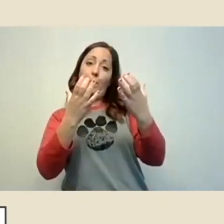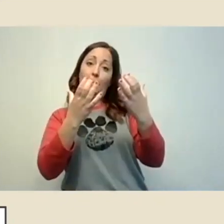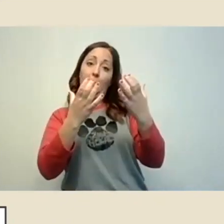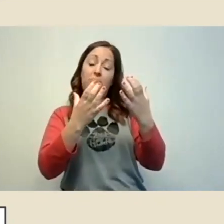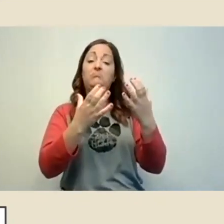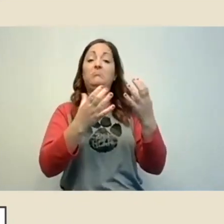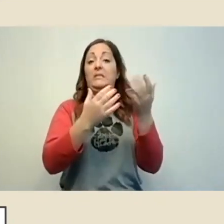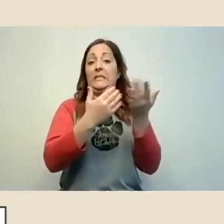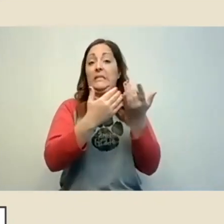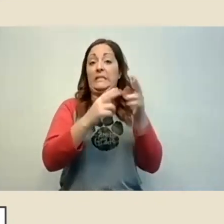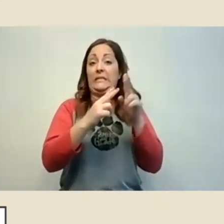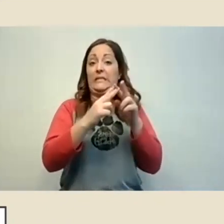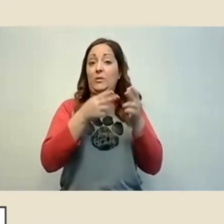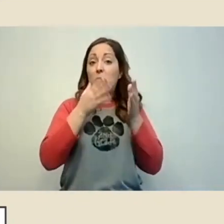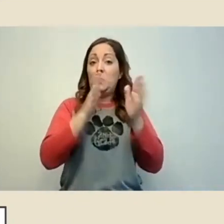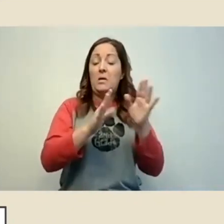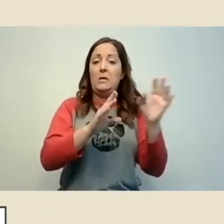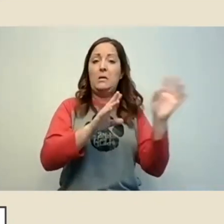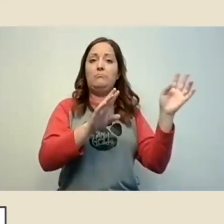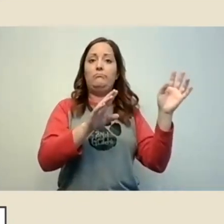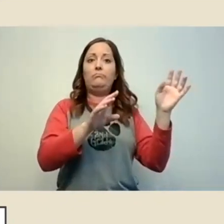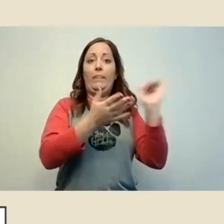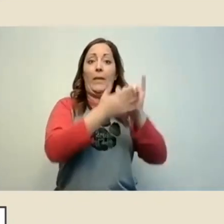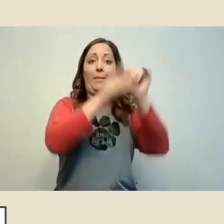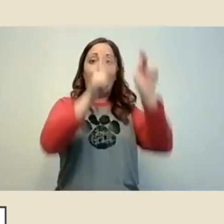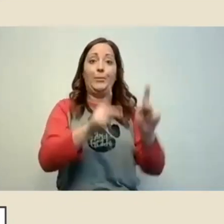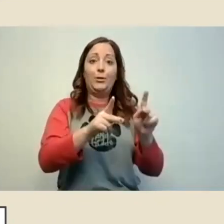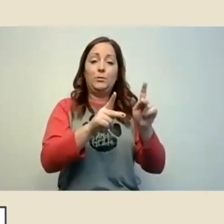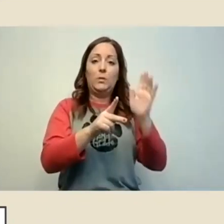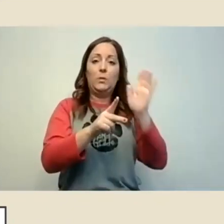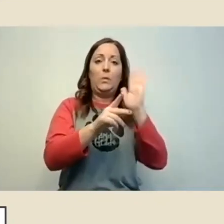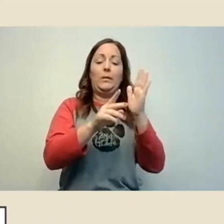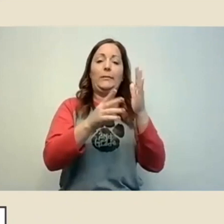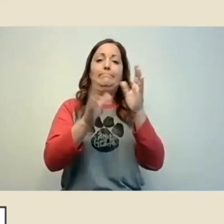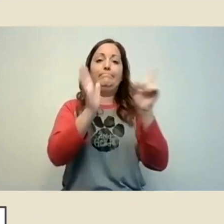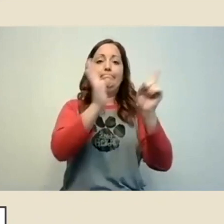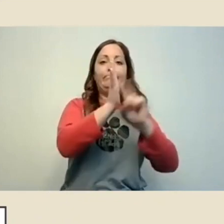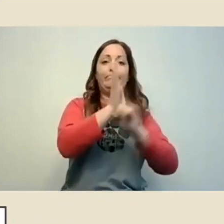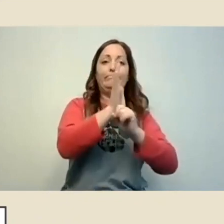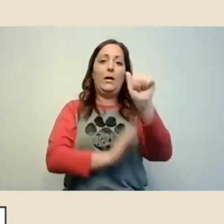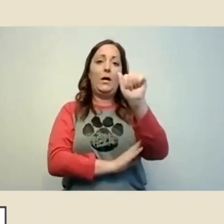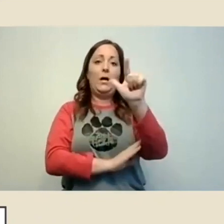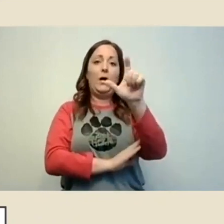In Teams you can also tag an entire group of people if you'd like,